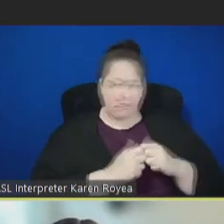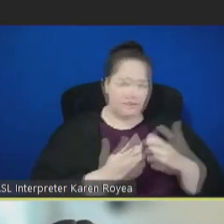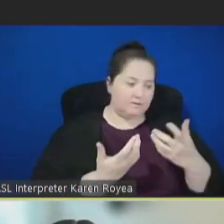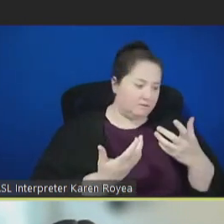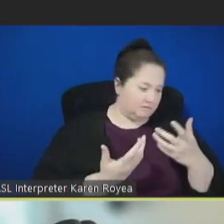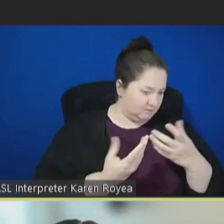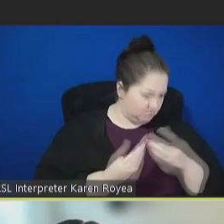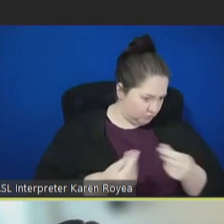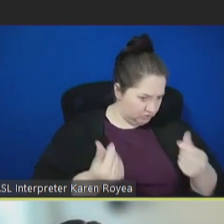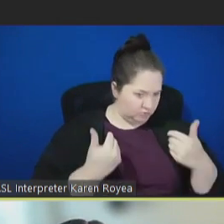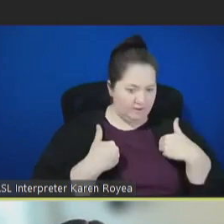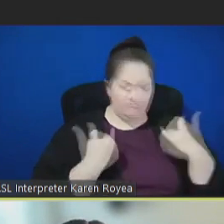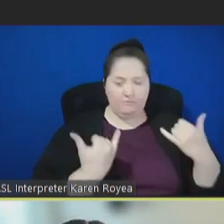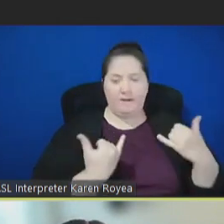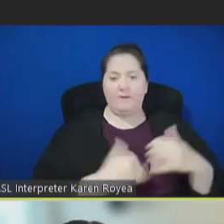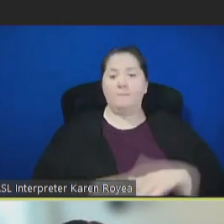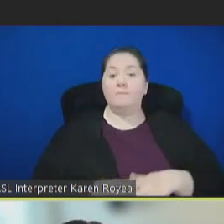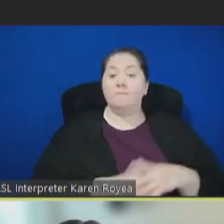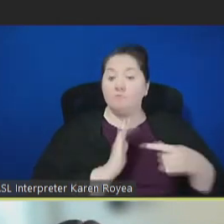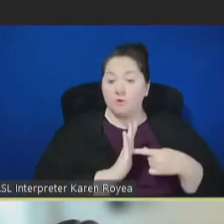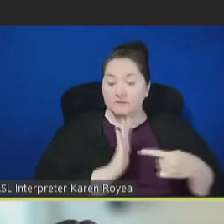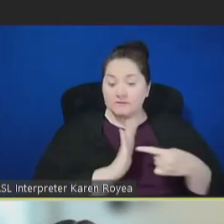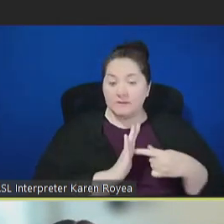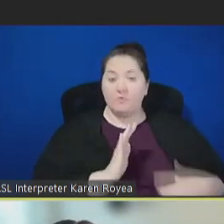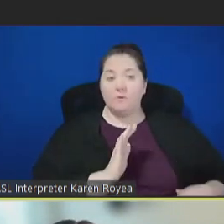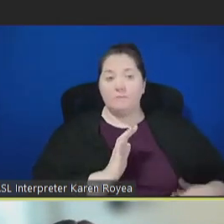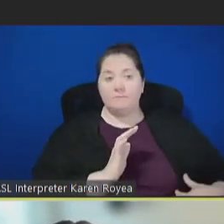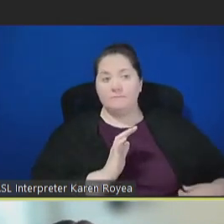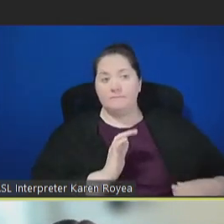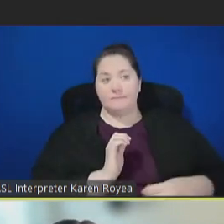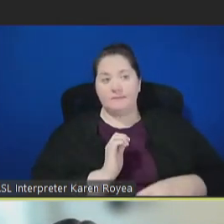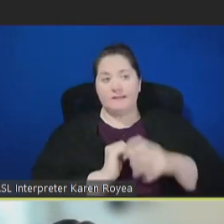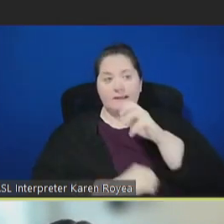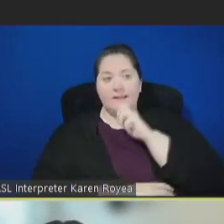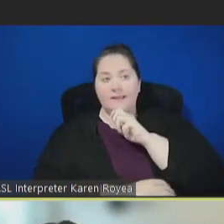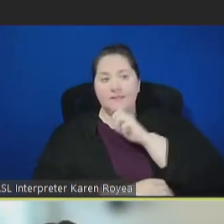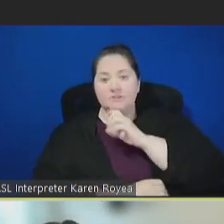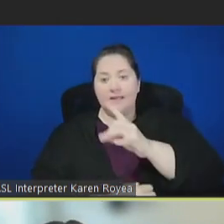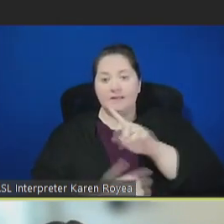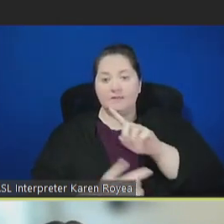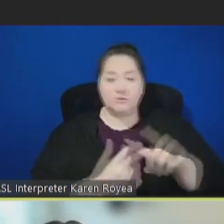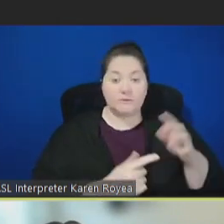the works. For example, children 8 through 19 months are at increased risk of severe